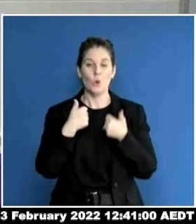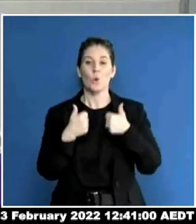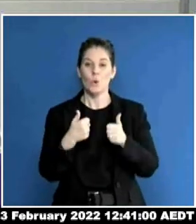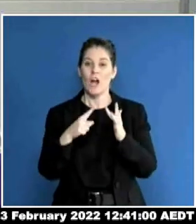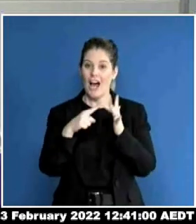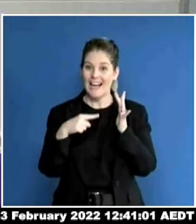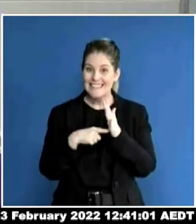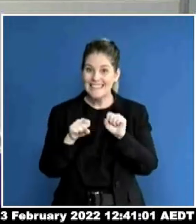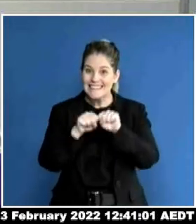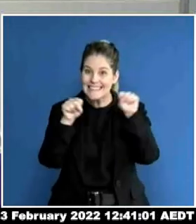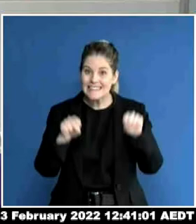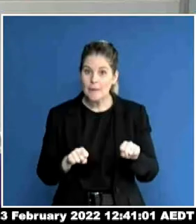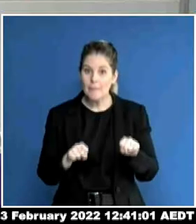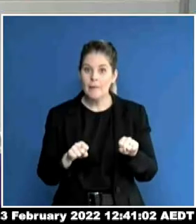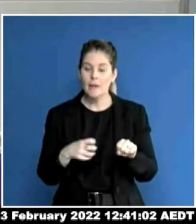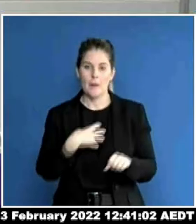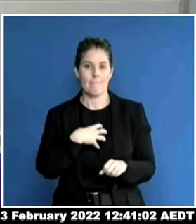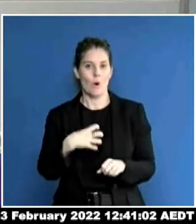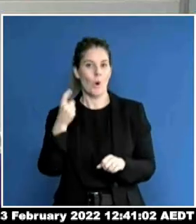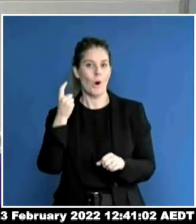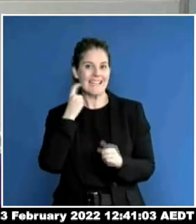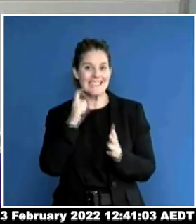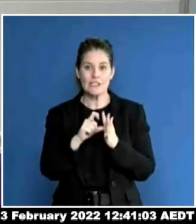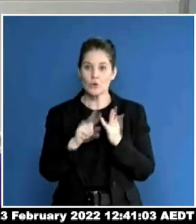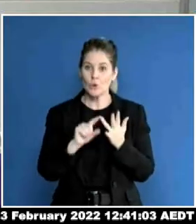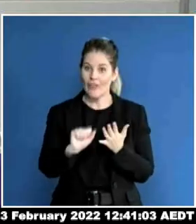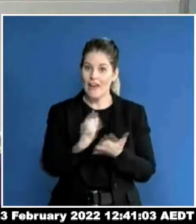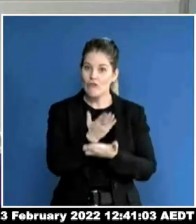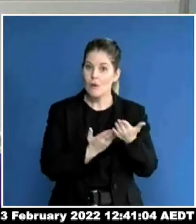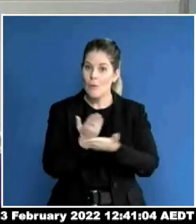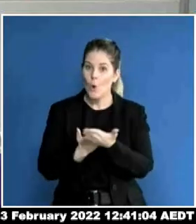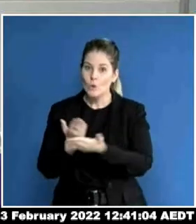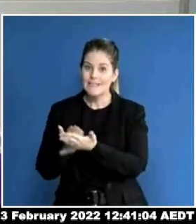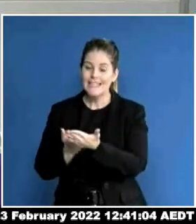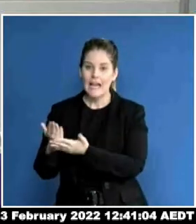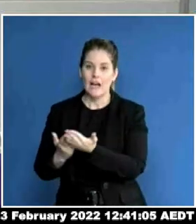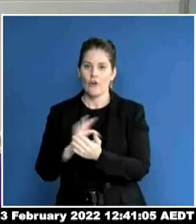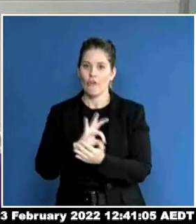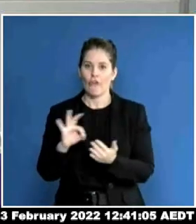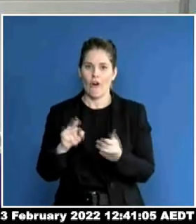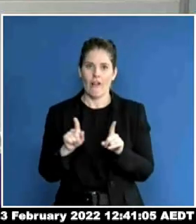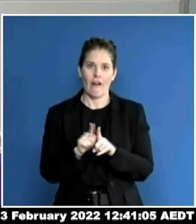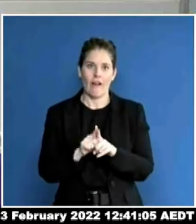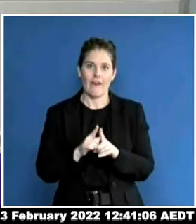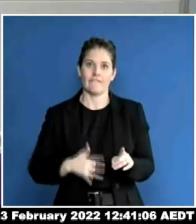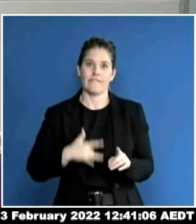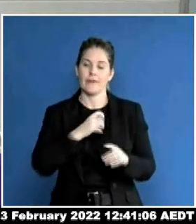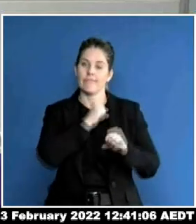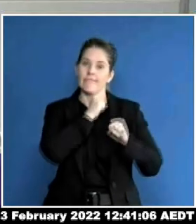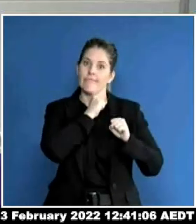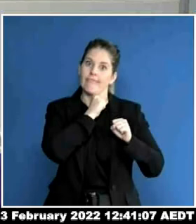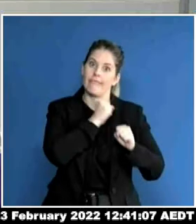the reporting works so they are not just ground down by work that isn't working with